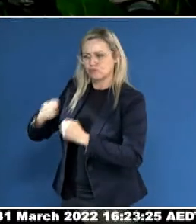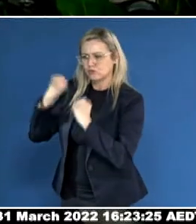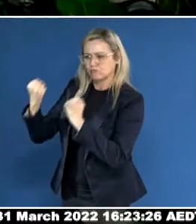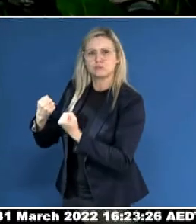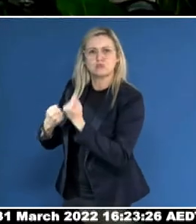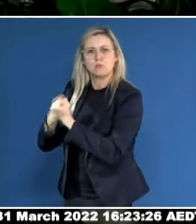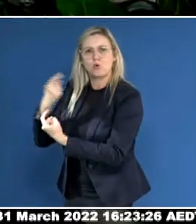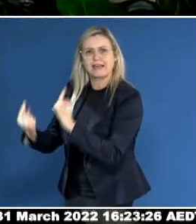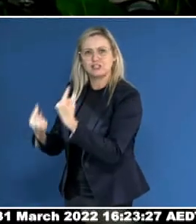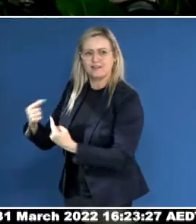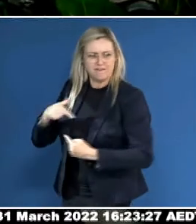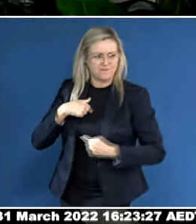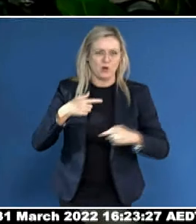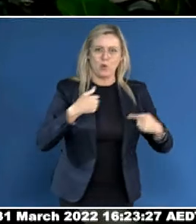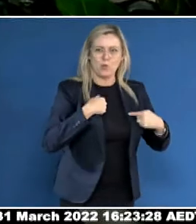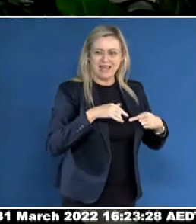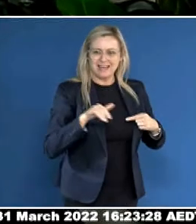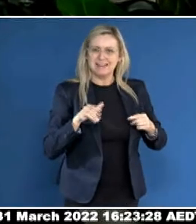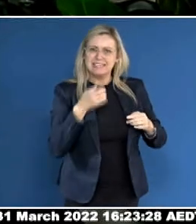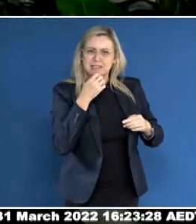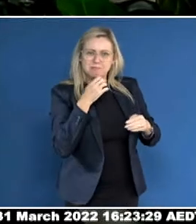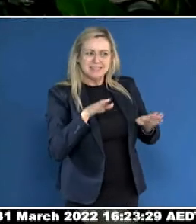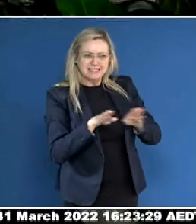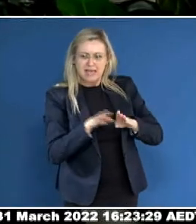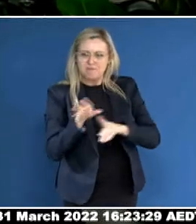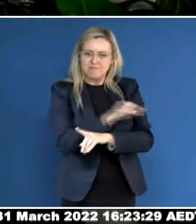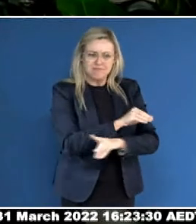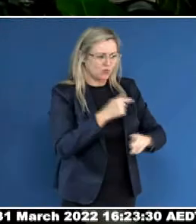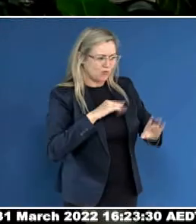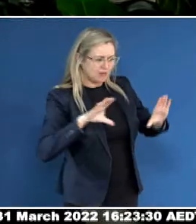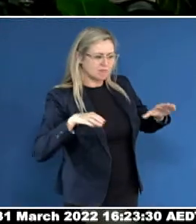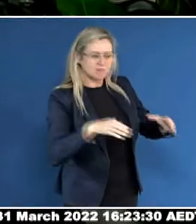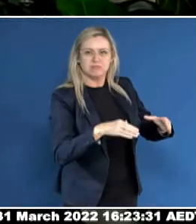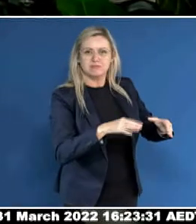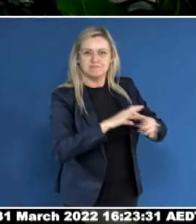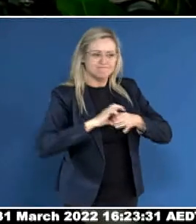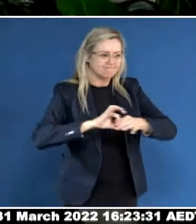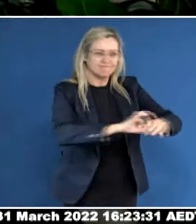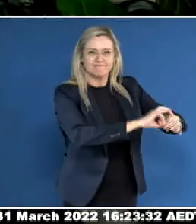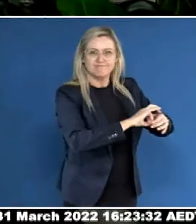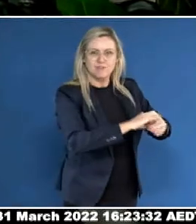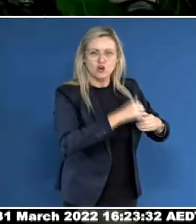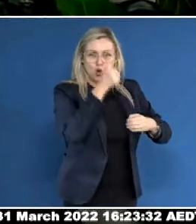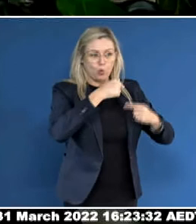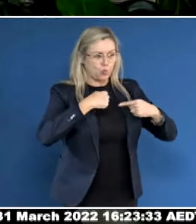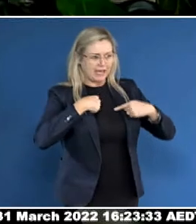that we unite and we connect with each other and we know that we aren't the outcasts, we are just the minority.